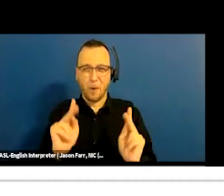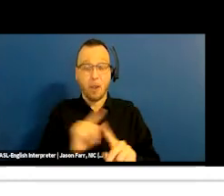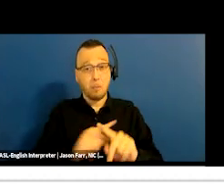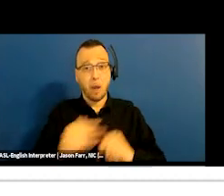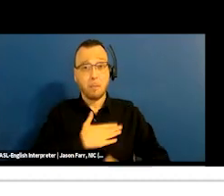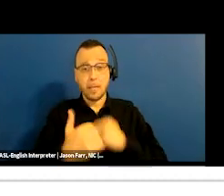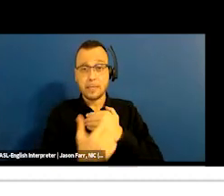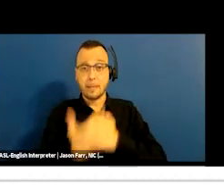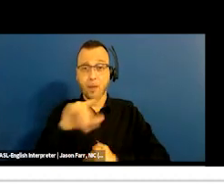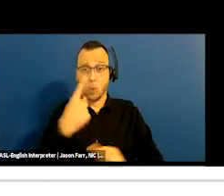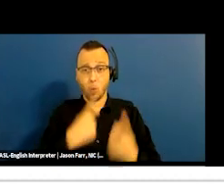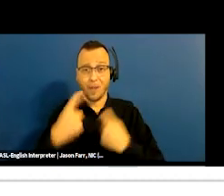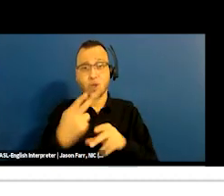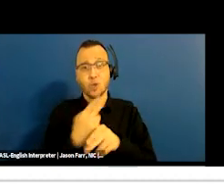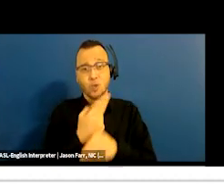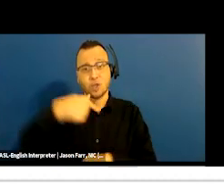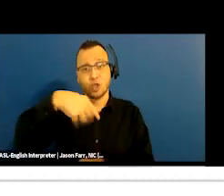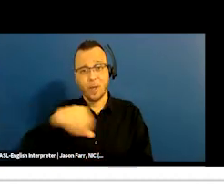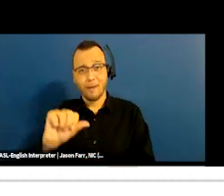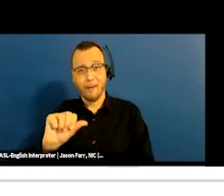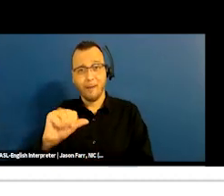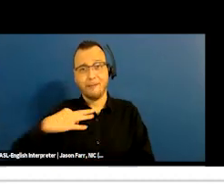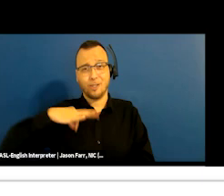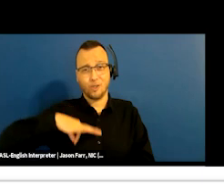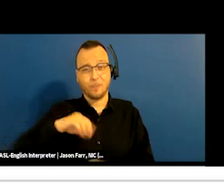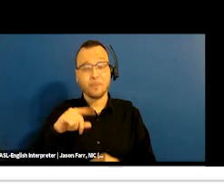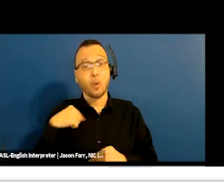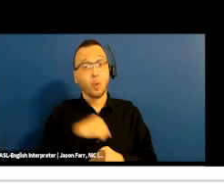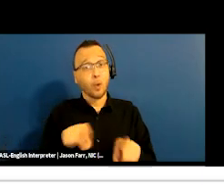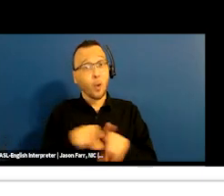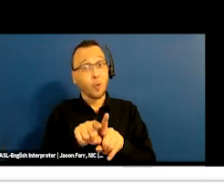those are available at our website, hhrctraining.org.